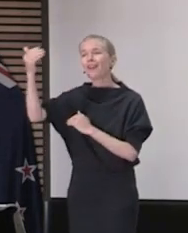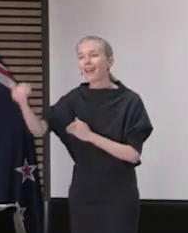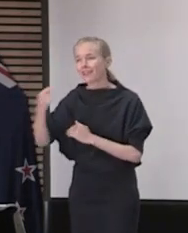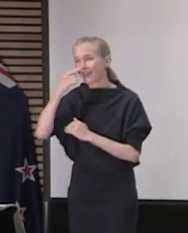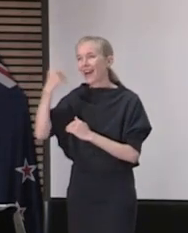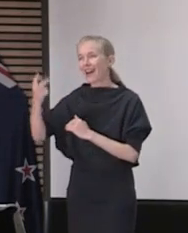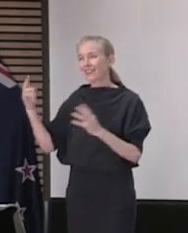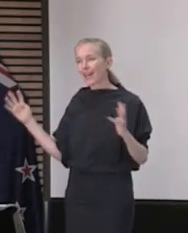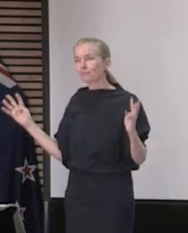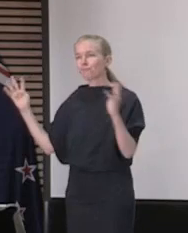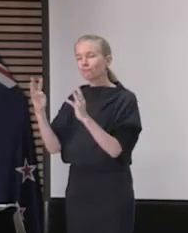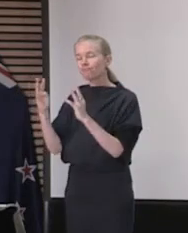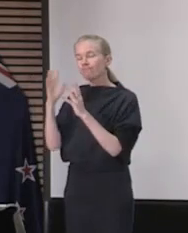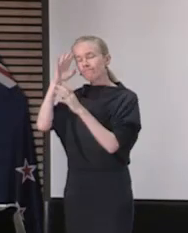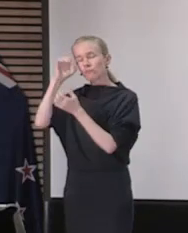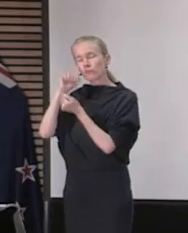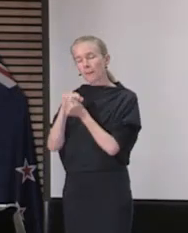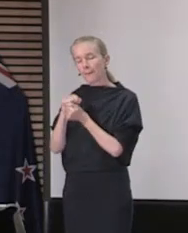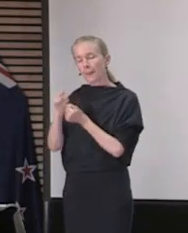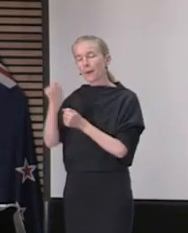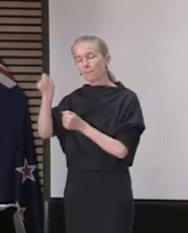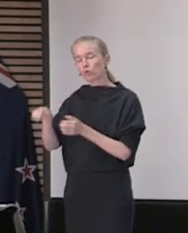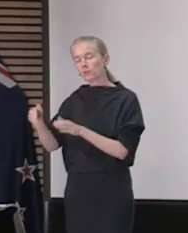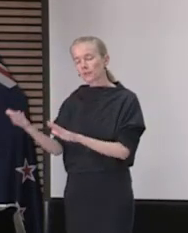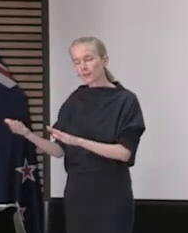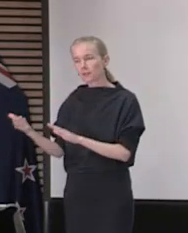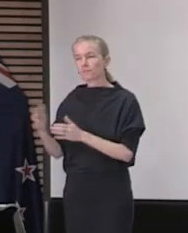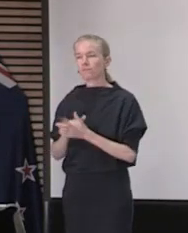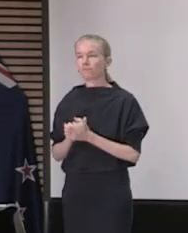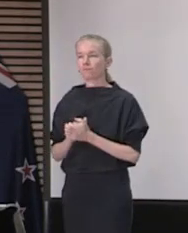Dr Bloomfield, twonurses have contractedCOVID-19 at.